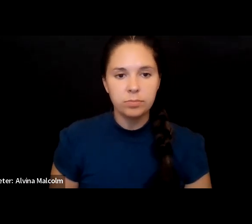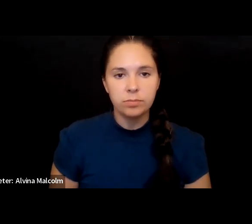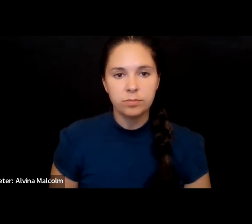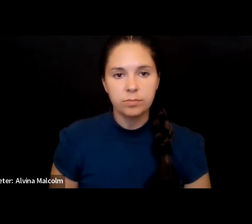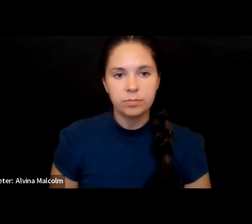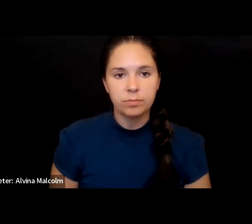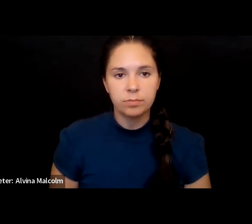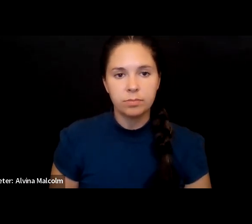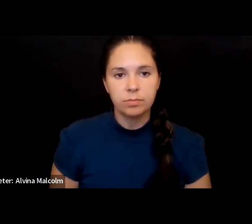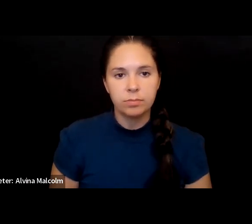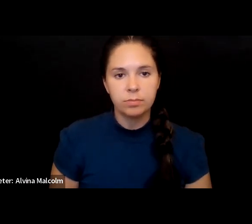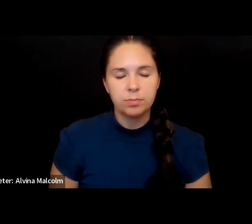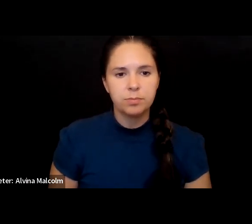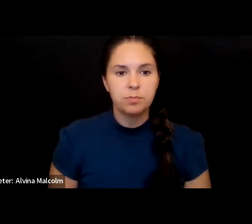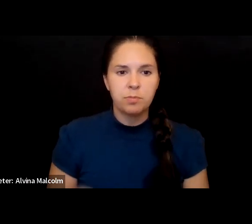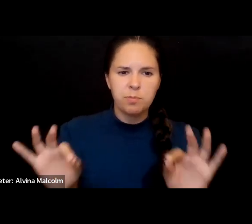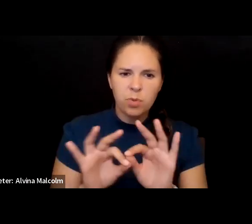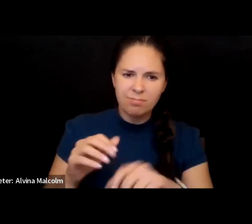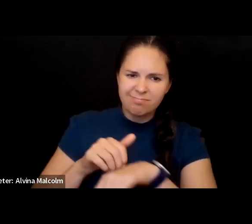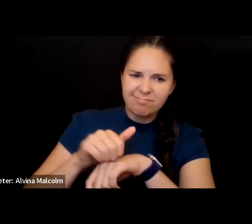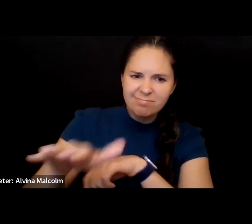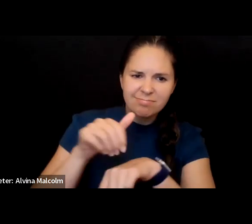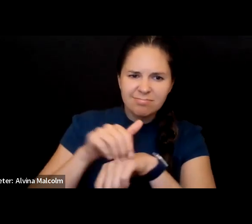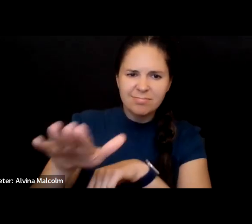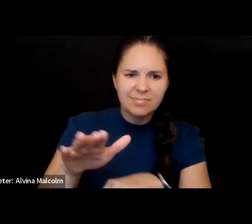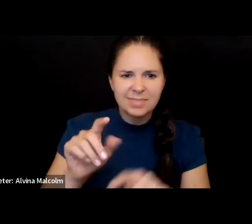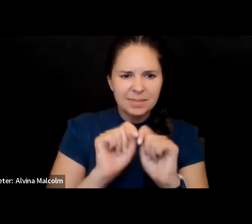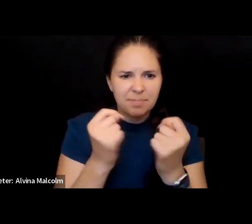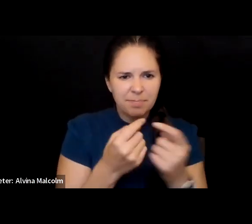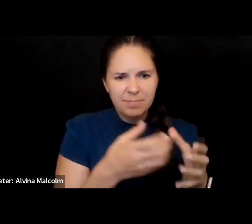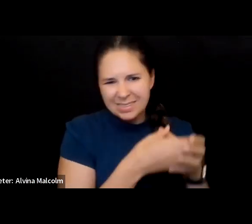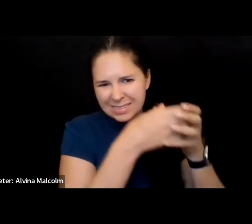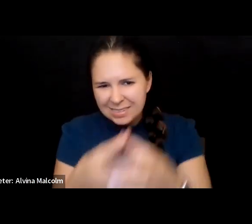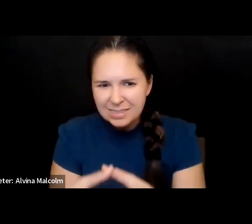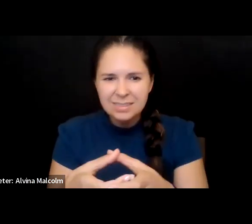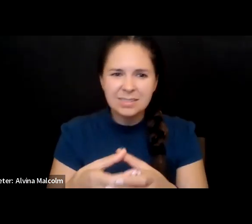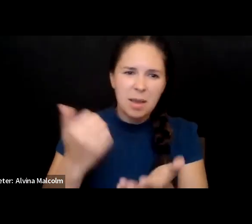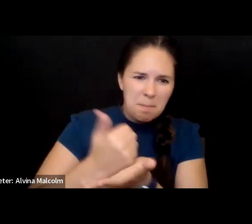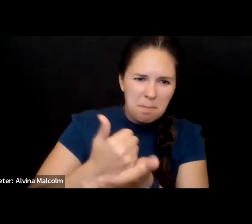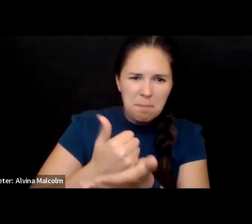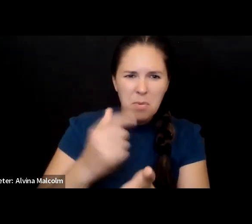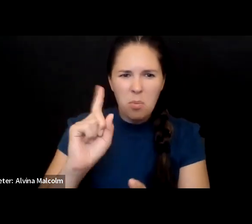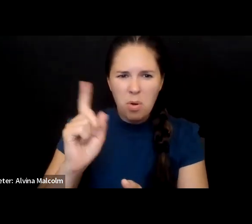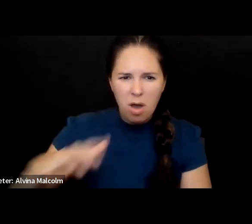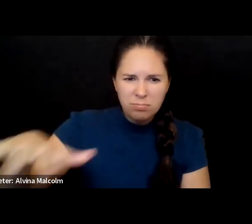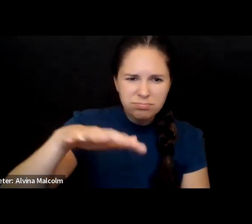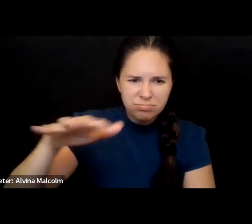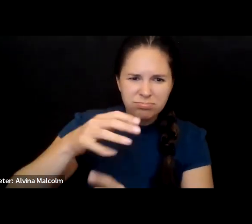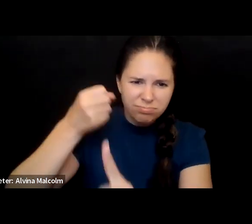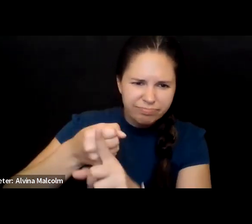damaged near near as the Sarasota and Daytona CIL. It's been able to send